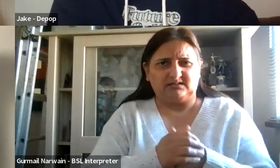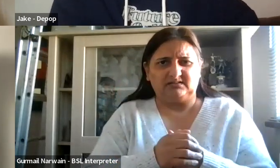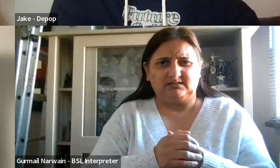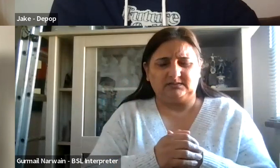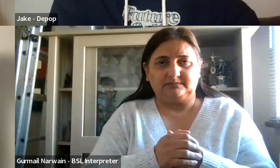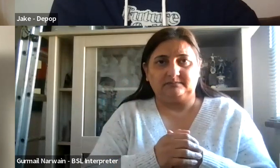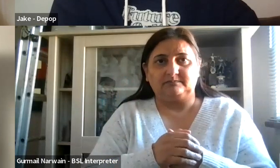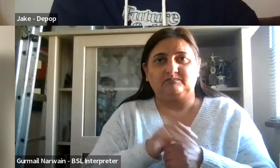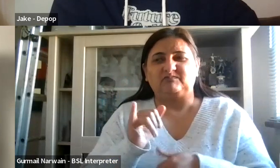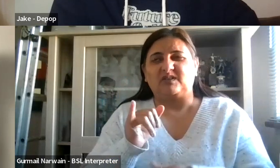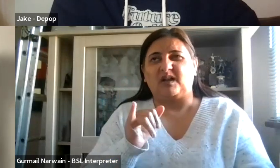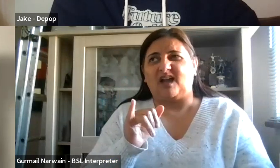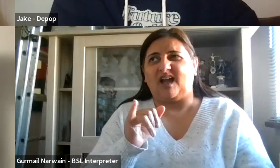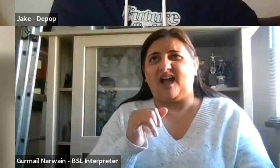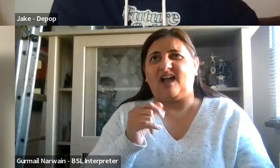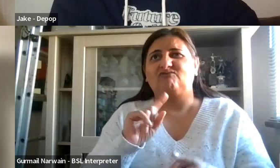And some people sometimes get back to you and some don't, and it always feels a lot